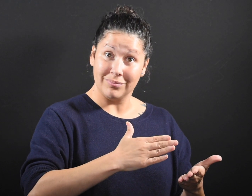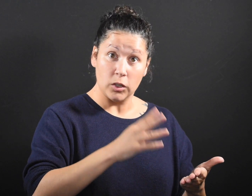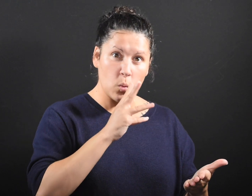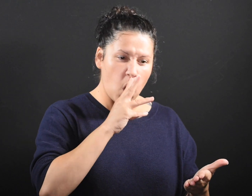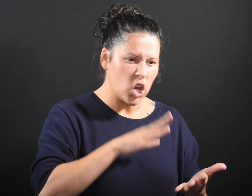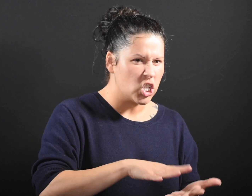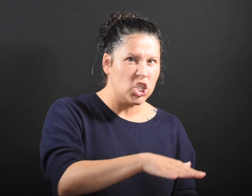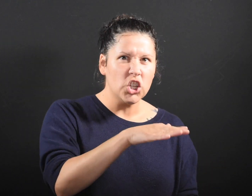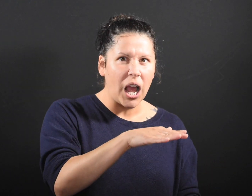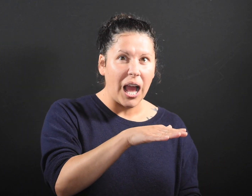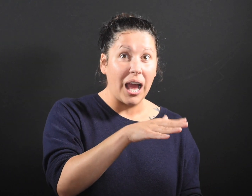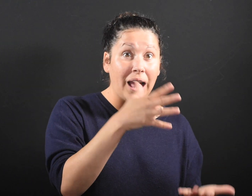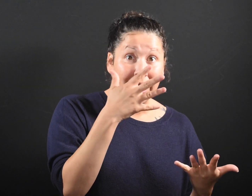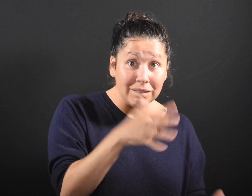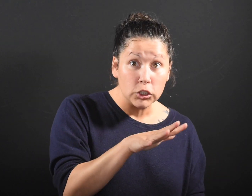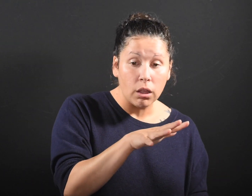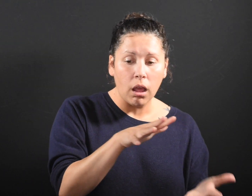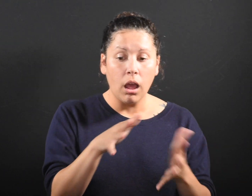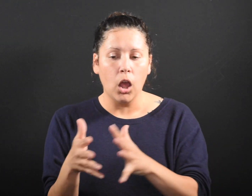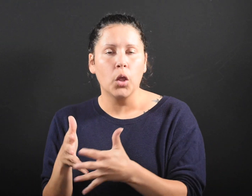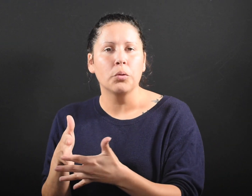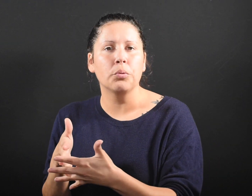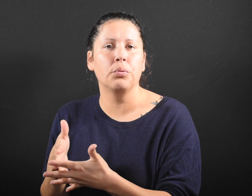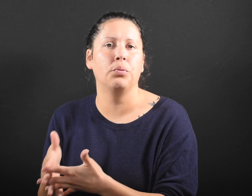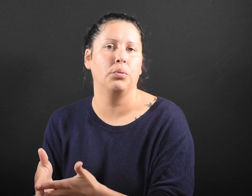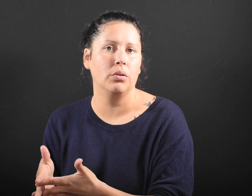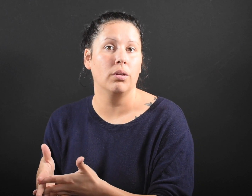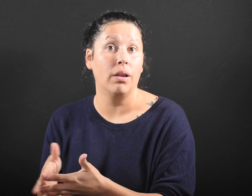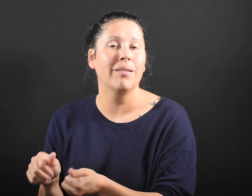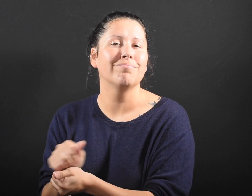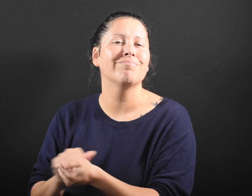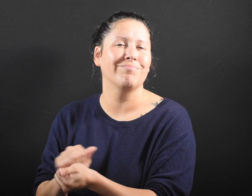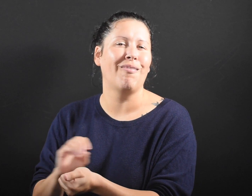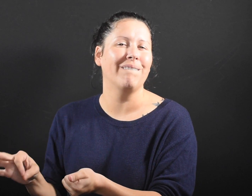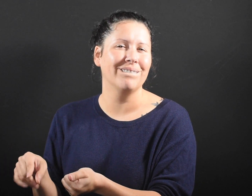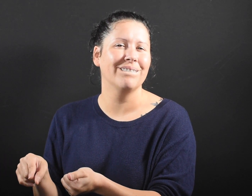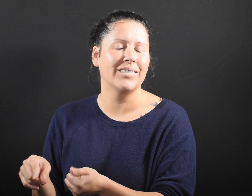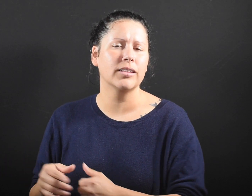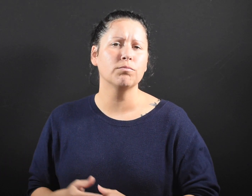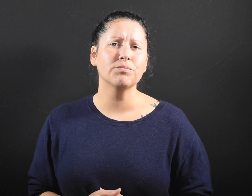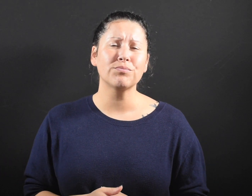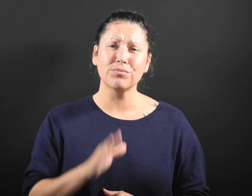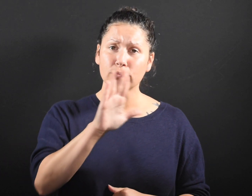off the excess when's it's done. ● ● Breastfeed if possible. Breastfeeding, rather than formula feeding, also can help reduce exposure to metals. The American Academy of Pediatrics (AAP) recommends breastfeeding as the sole source of nutrition for your baby for about 6 months. ● Avoid fruit juice. Offer toddlers and young children sliced or pureed whole fruits rather